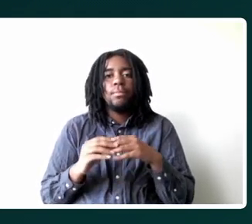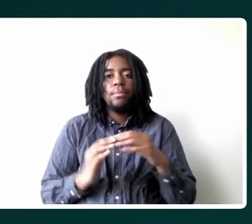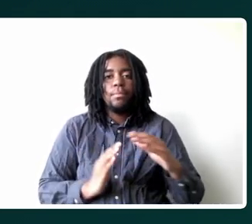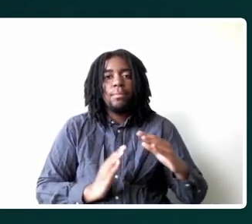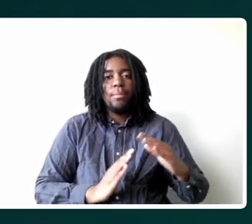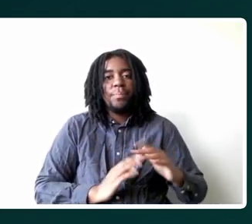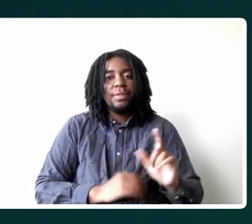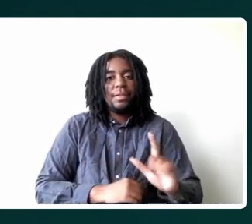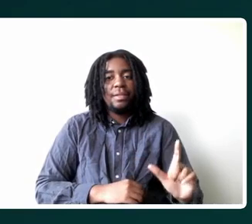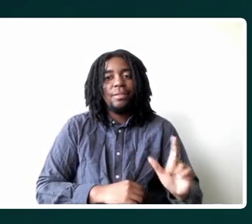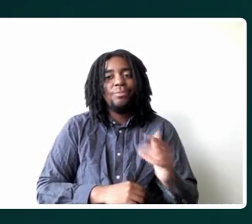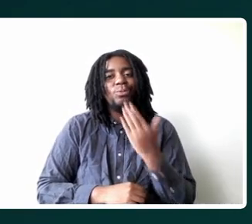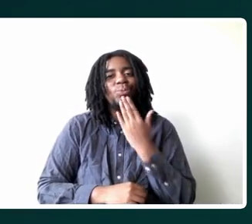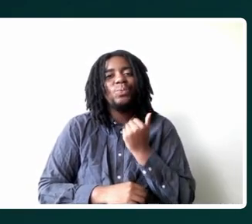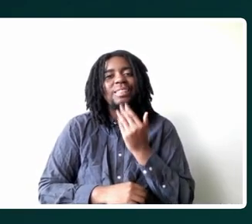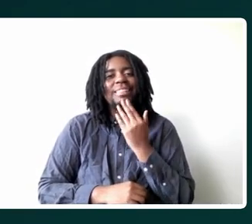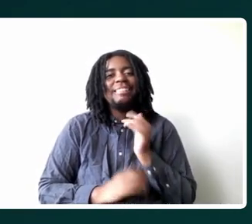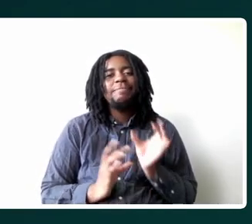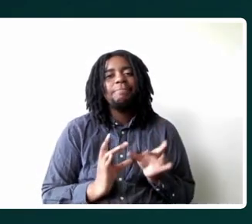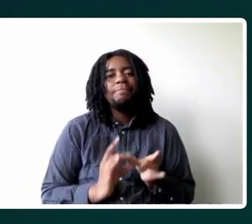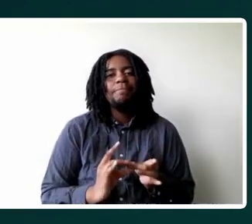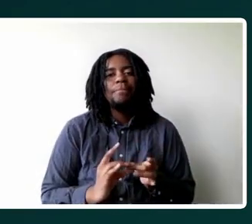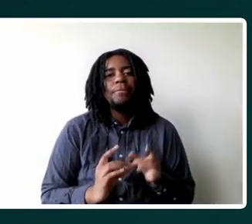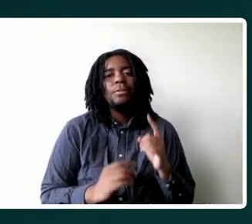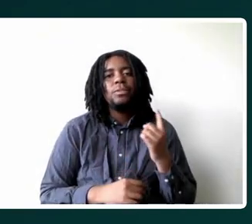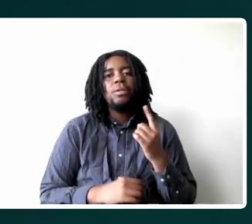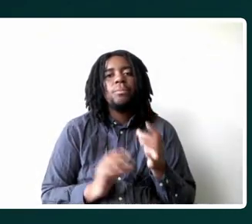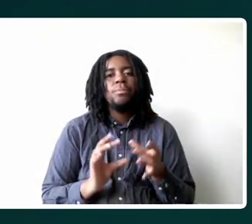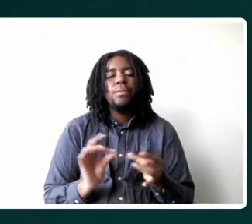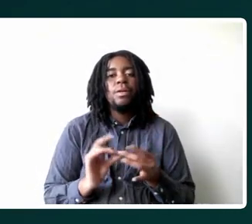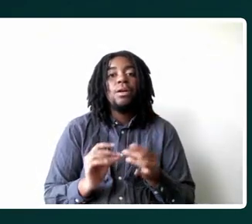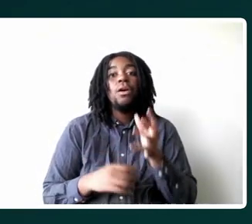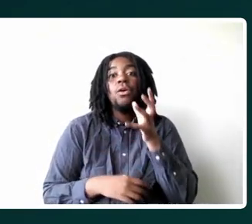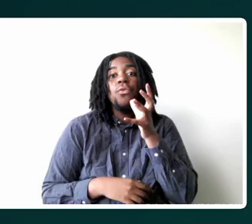connection. Someone said, "A grandmother is spending time with her grandchildren. I